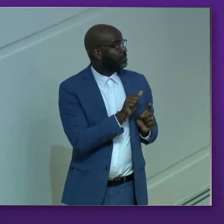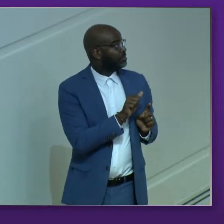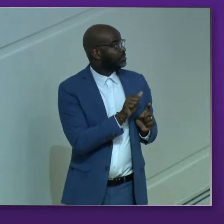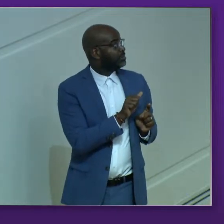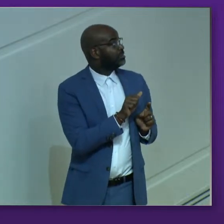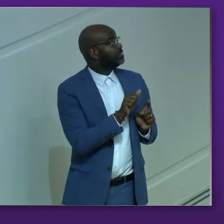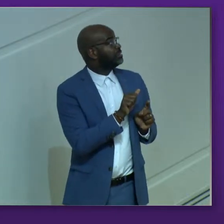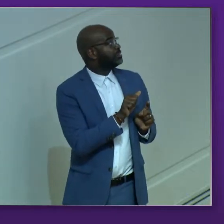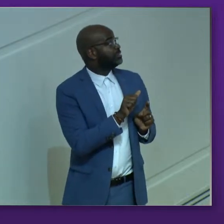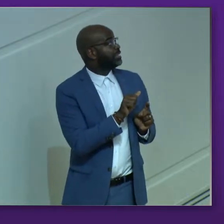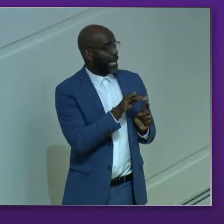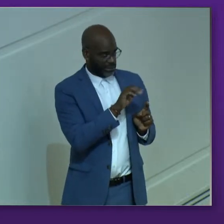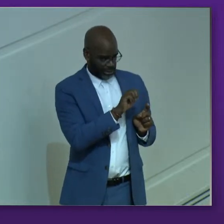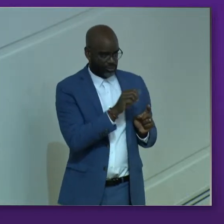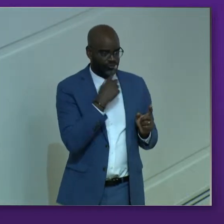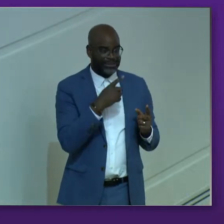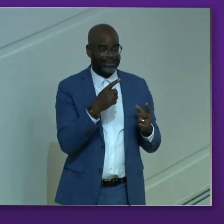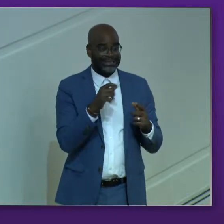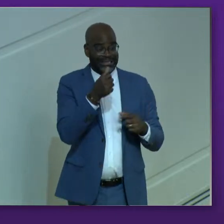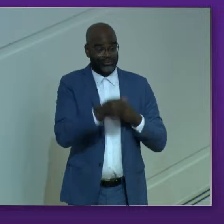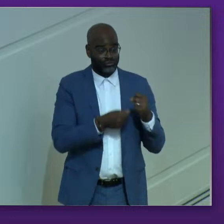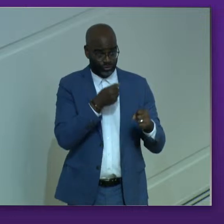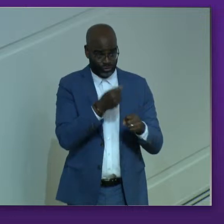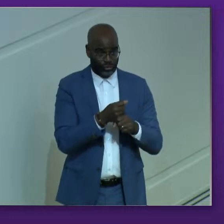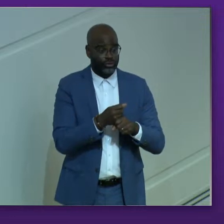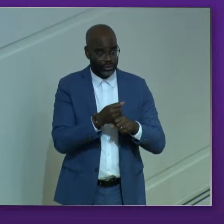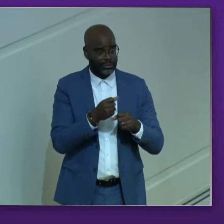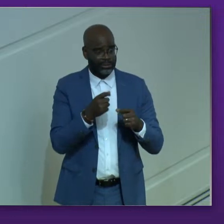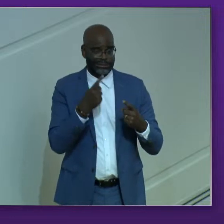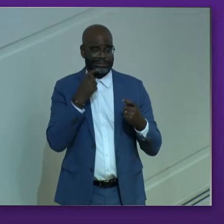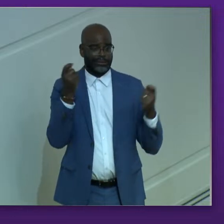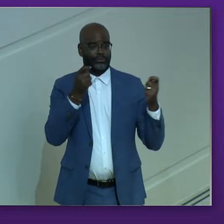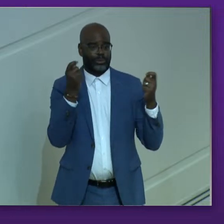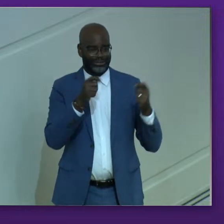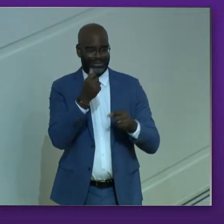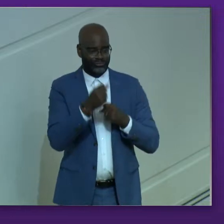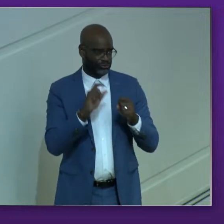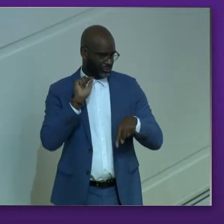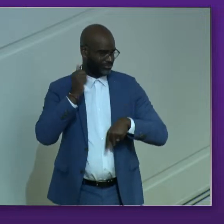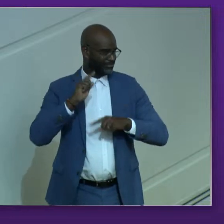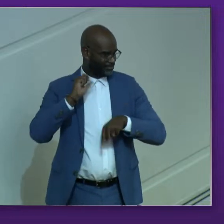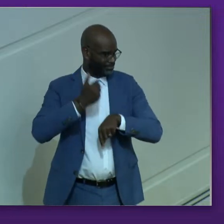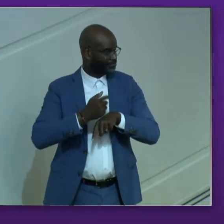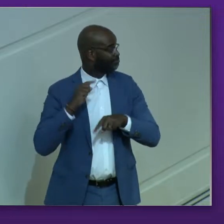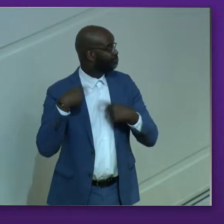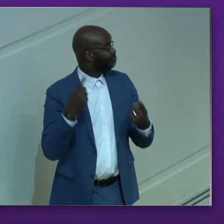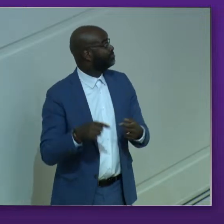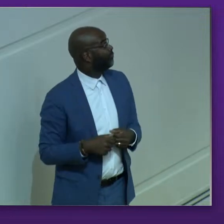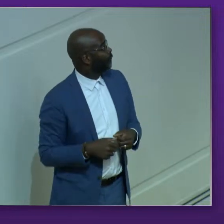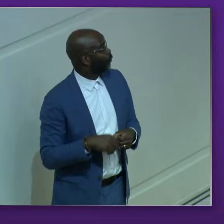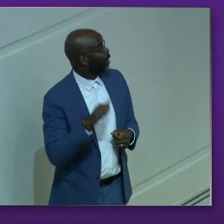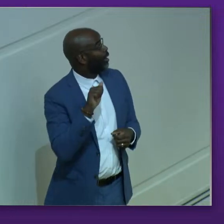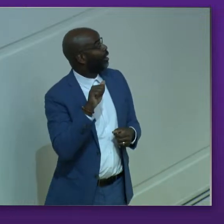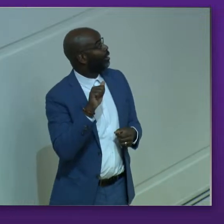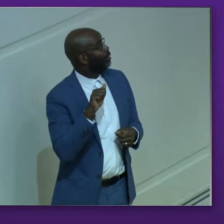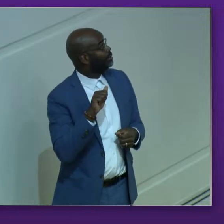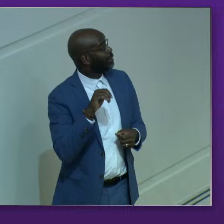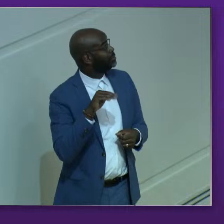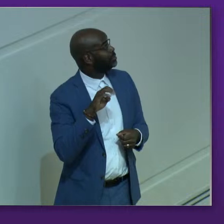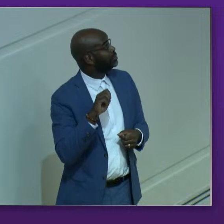SUCCESS. SPEAKING OF WHICH WHEN WE THINK